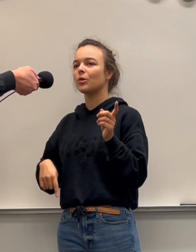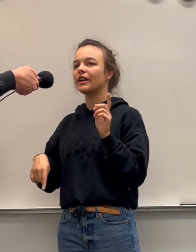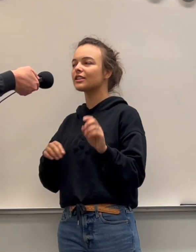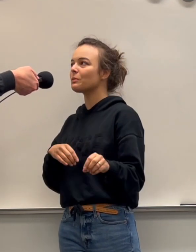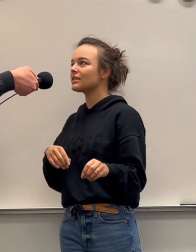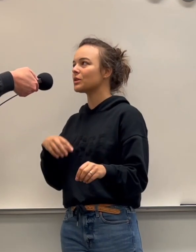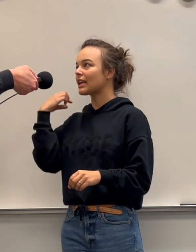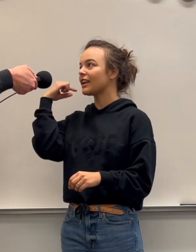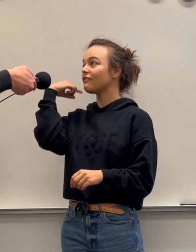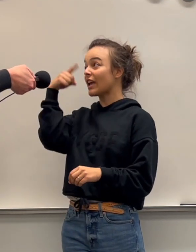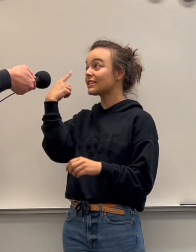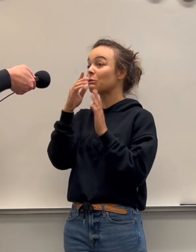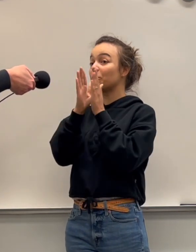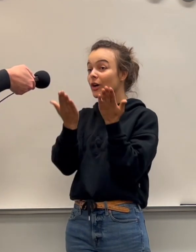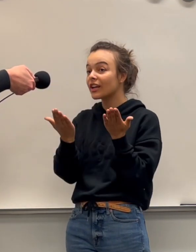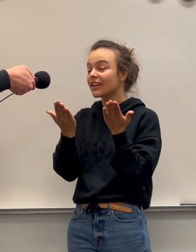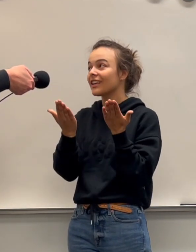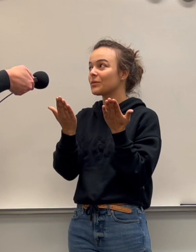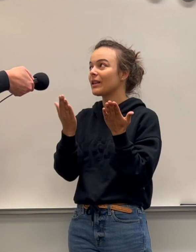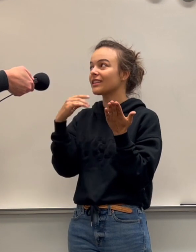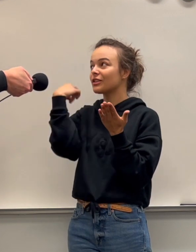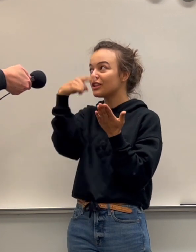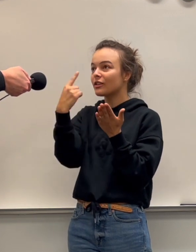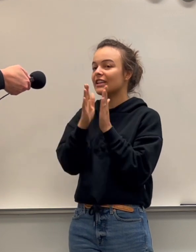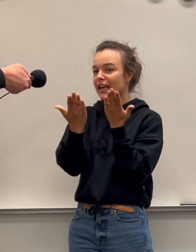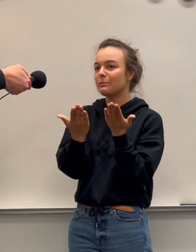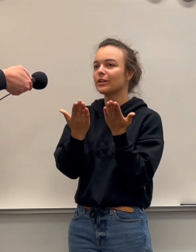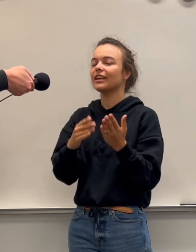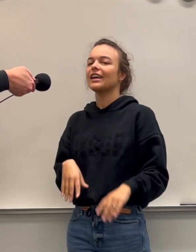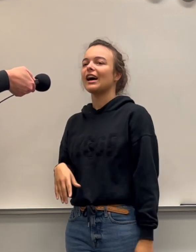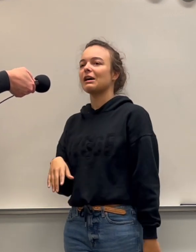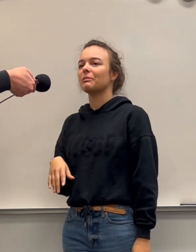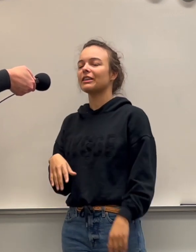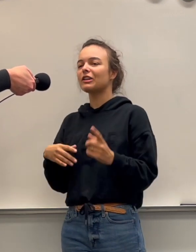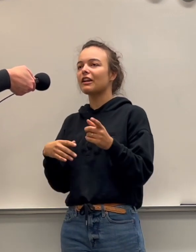more English based will sign Facebook like literally your face and a book um but then a